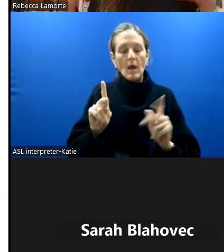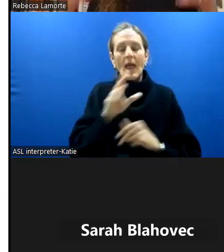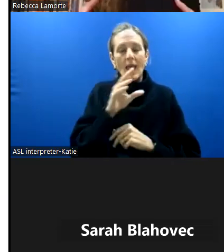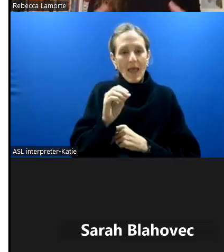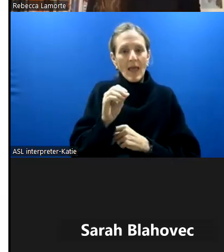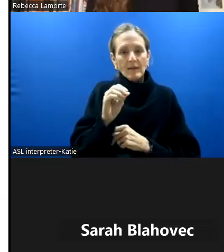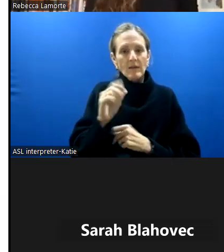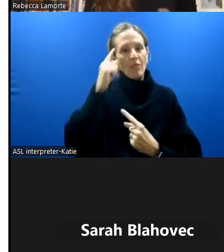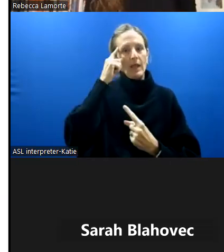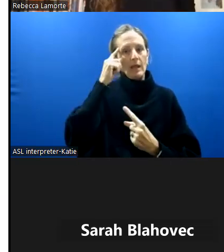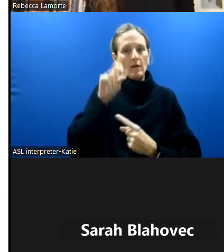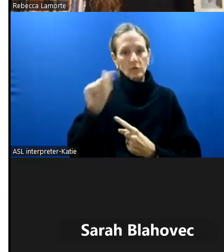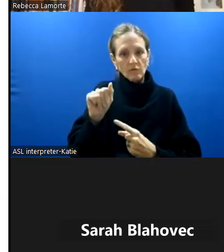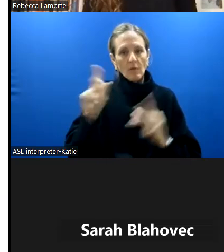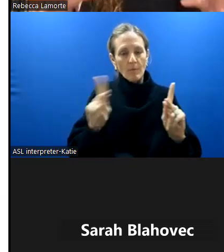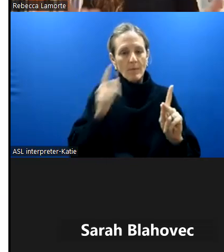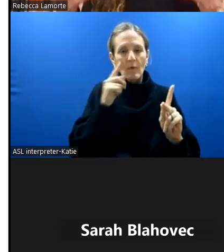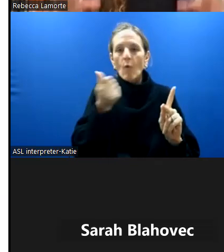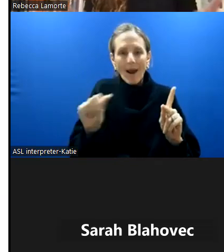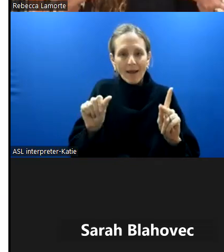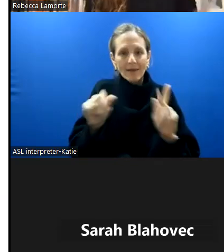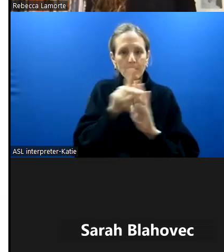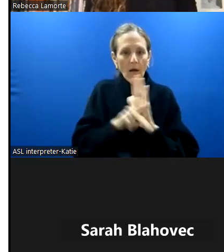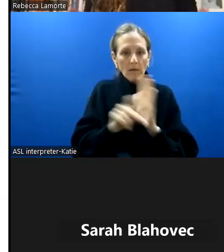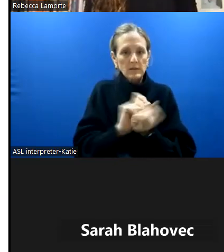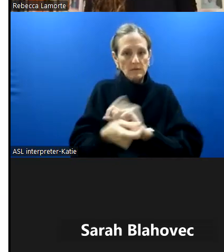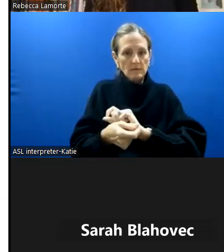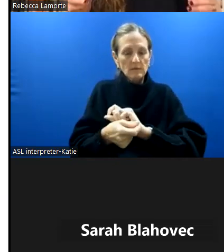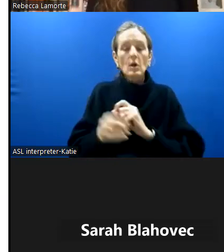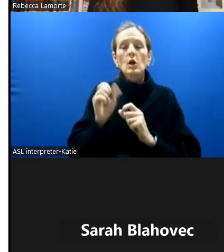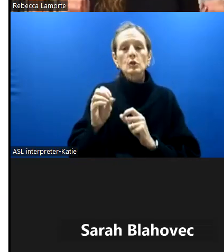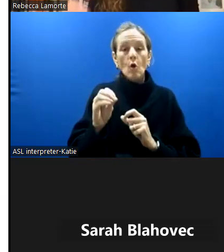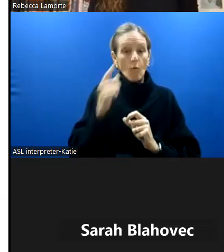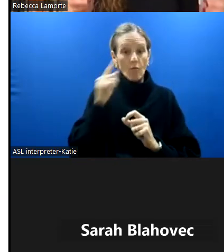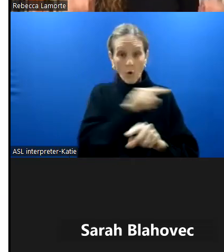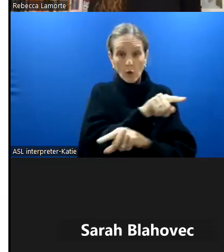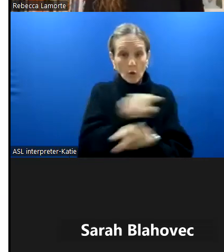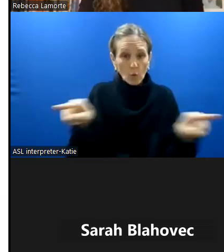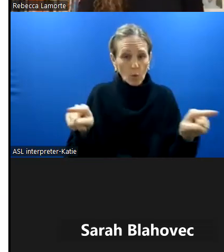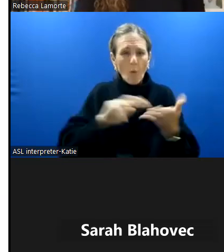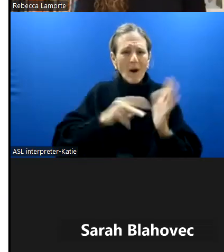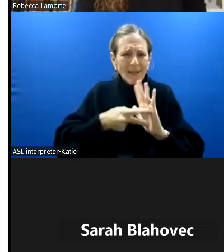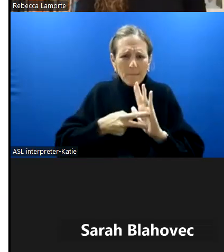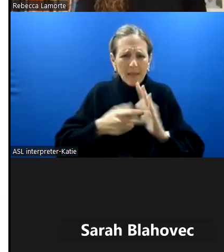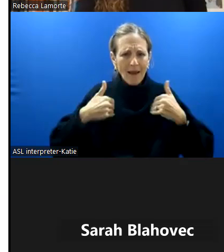Right now, before we go any further, what does it mean to you to have a campaign rooted in disability rights?